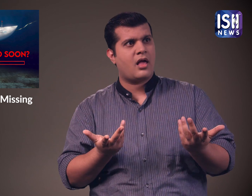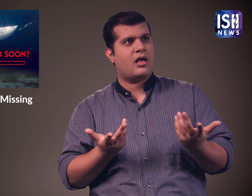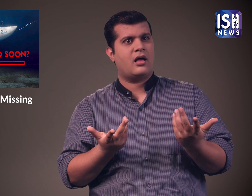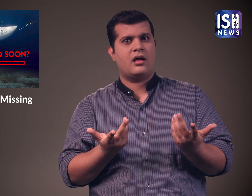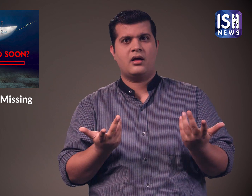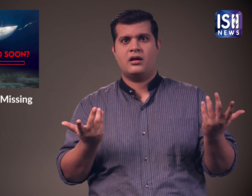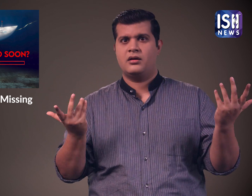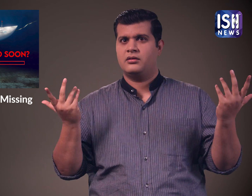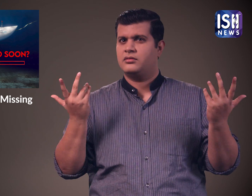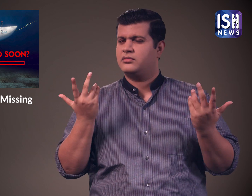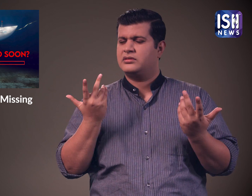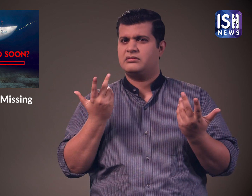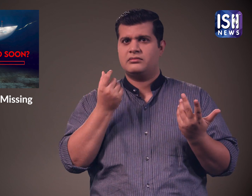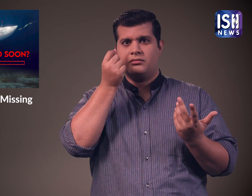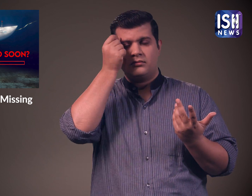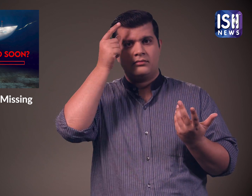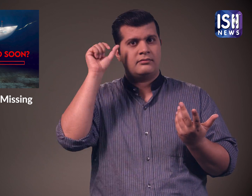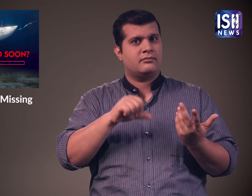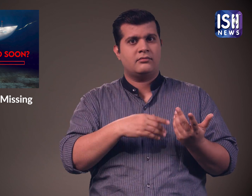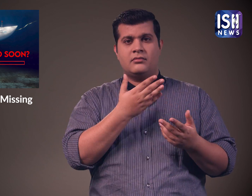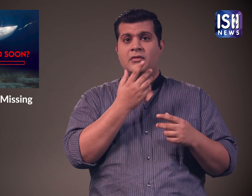Shocking! The company failed to understand this.